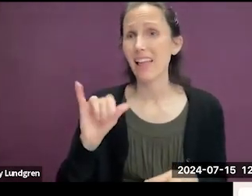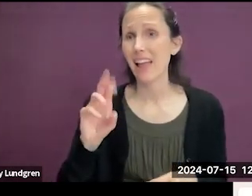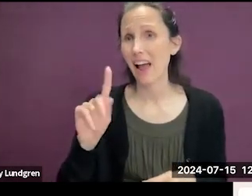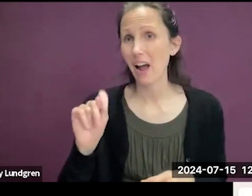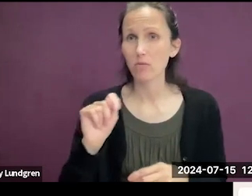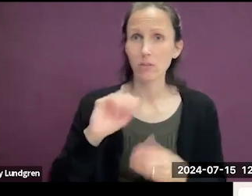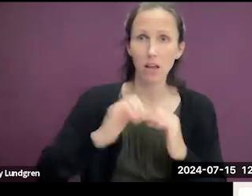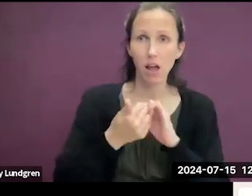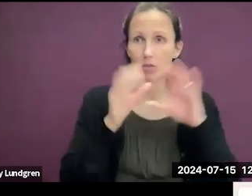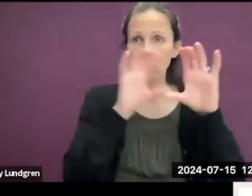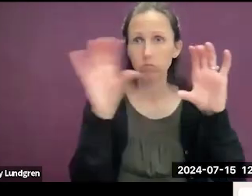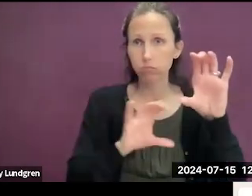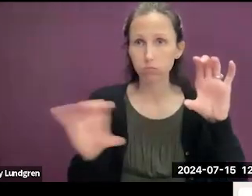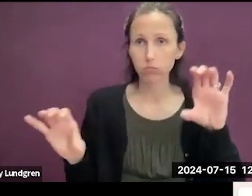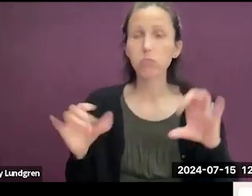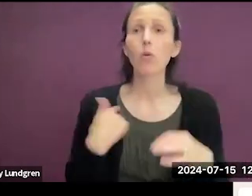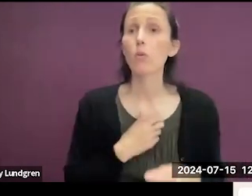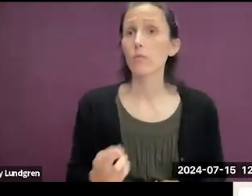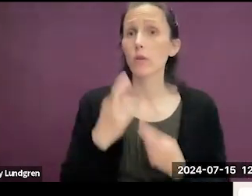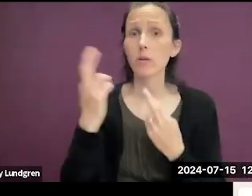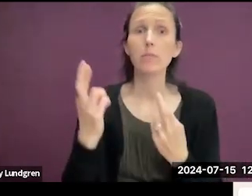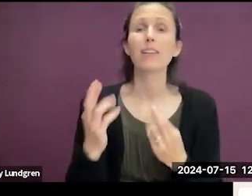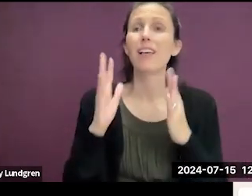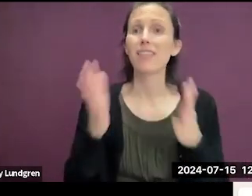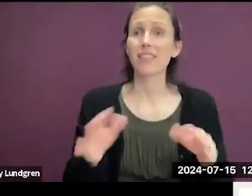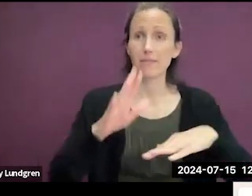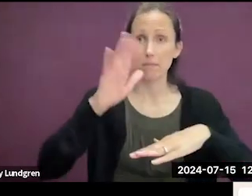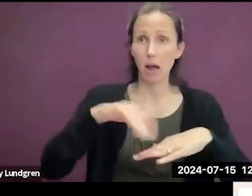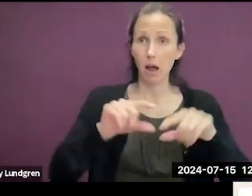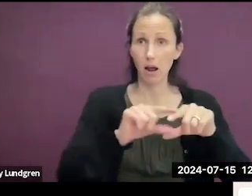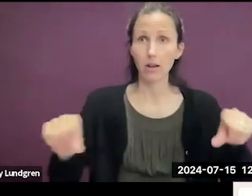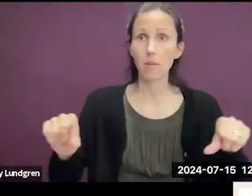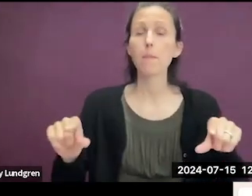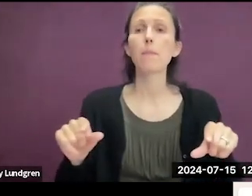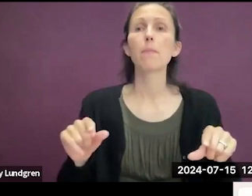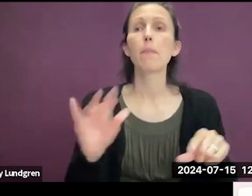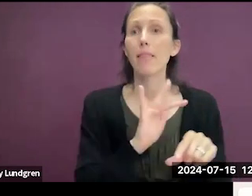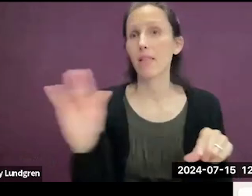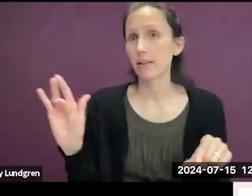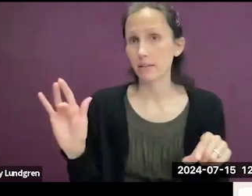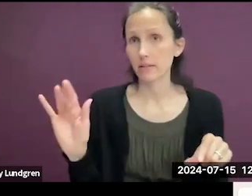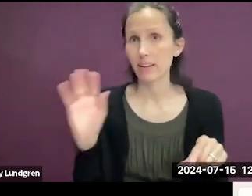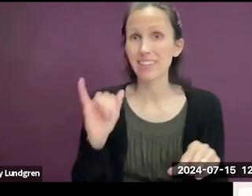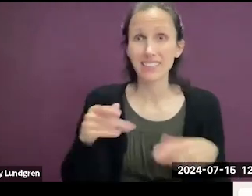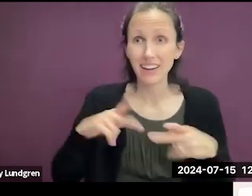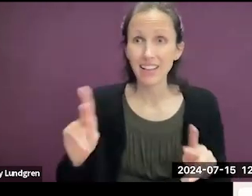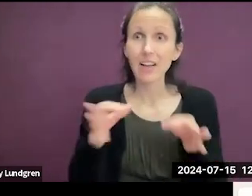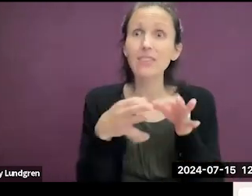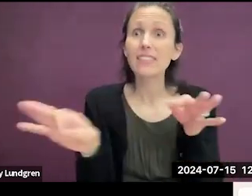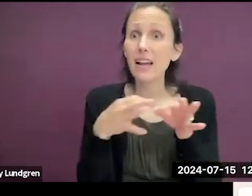What this does is allows room for the CART captioner to have their information appear, without blocking any of your content.